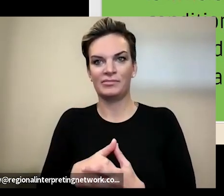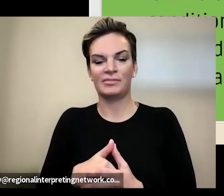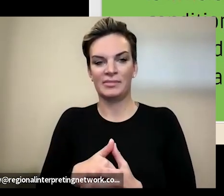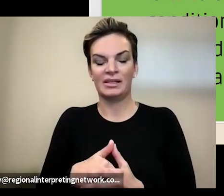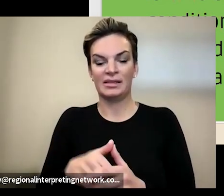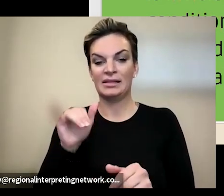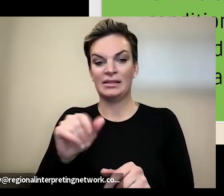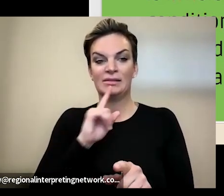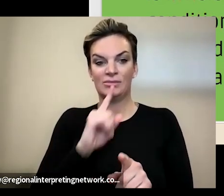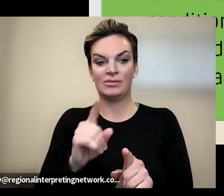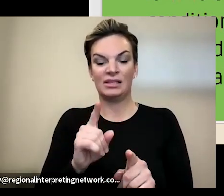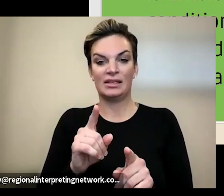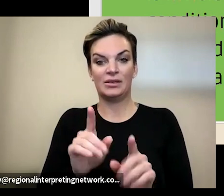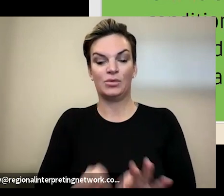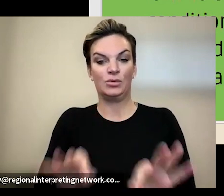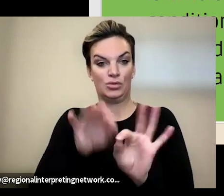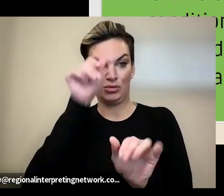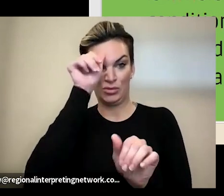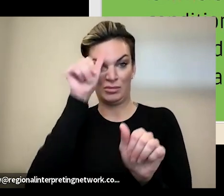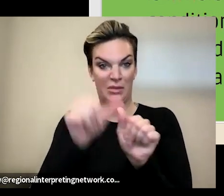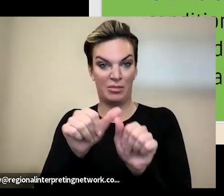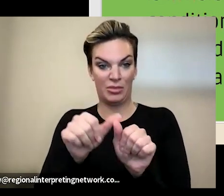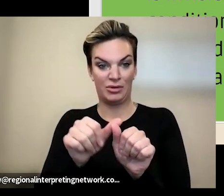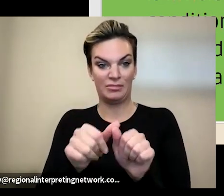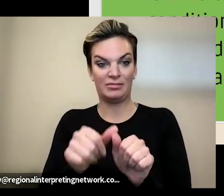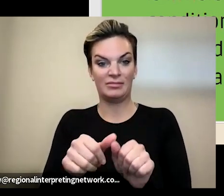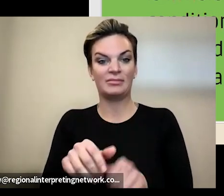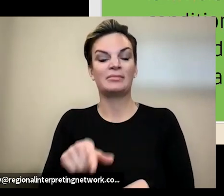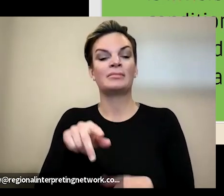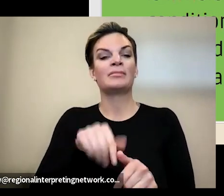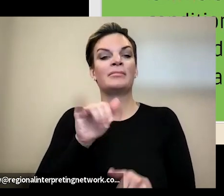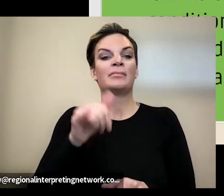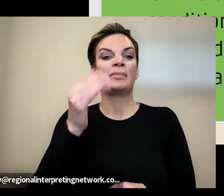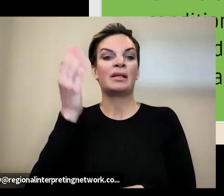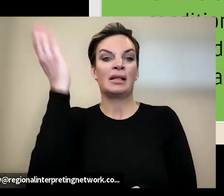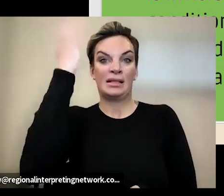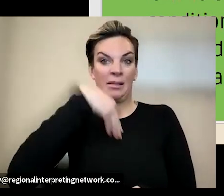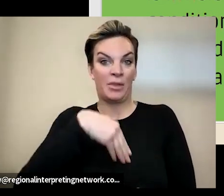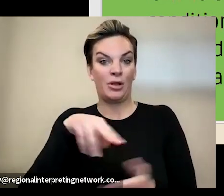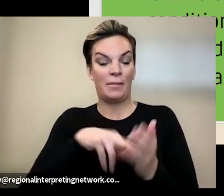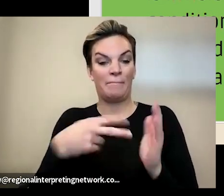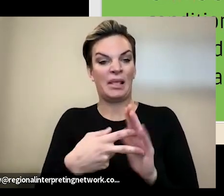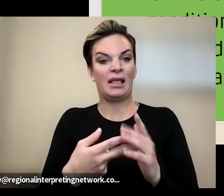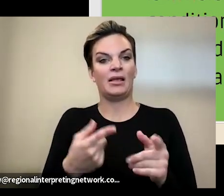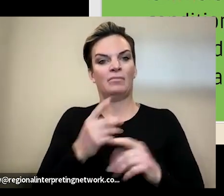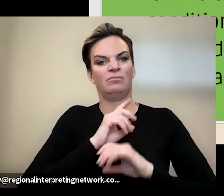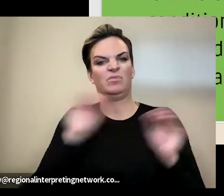crucial to remember is that nonapparent does not mean non-existent. Just because you cannot see